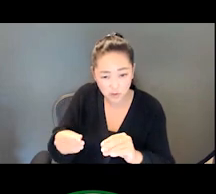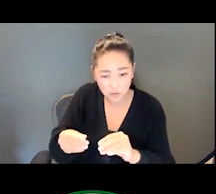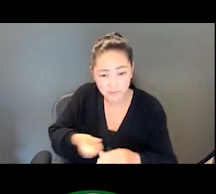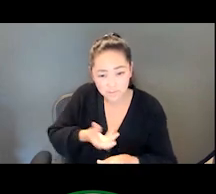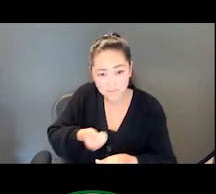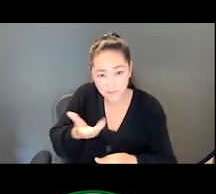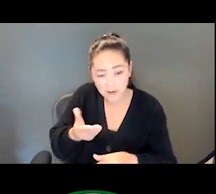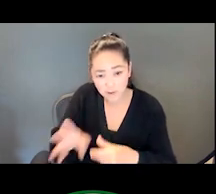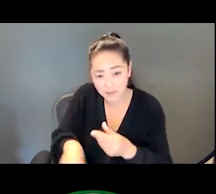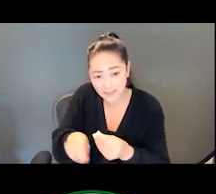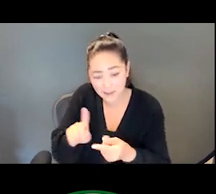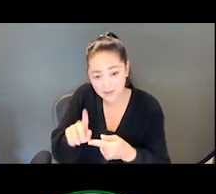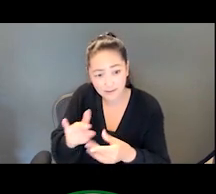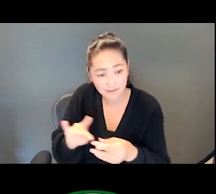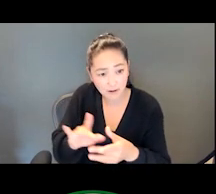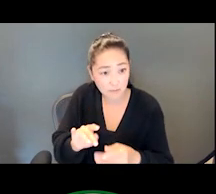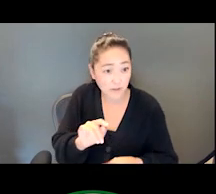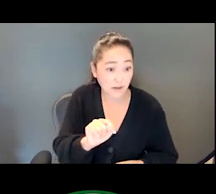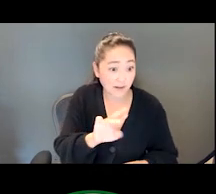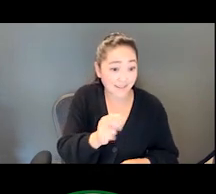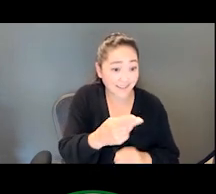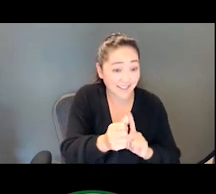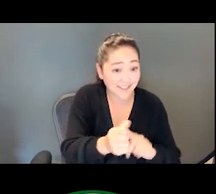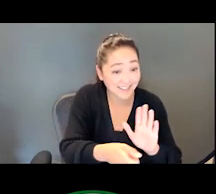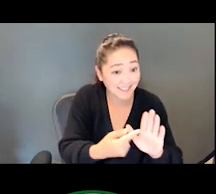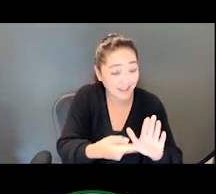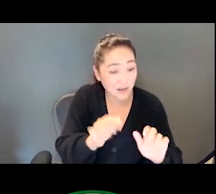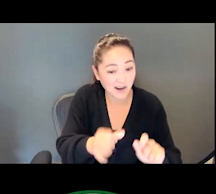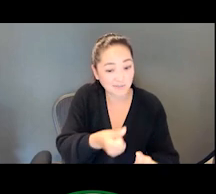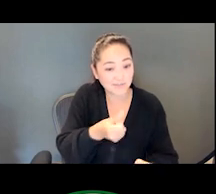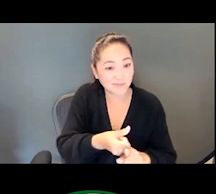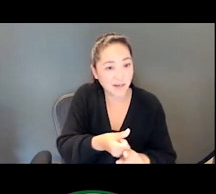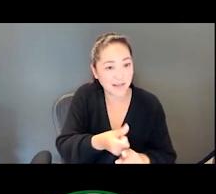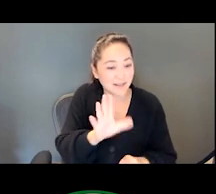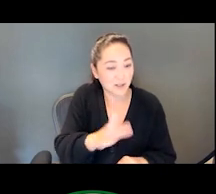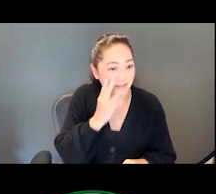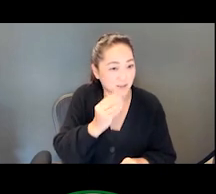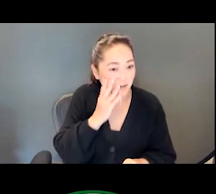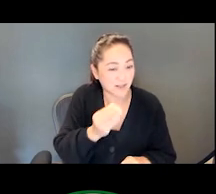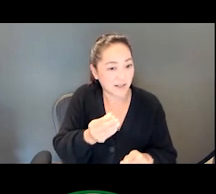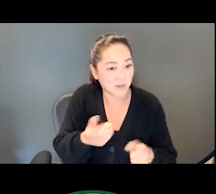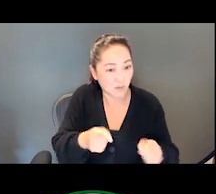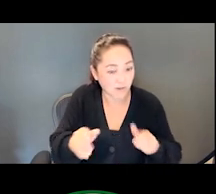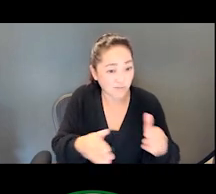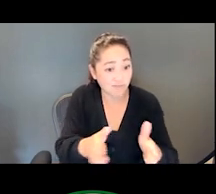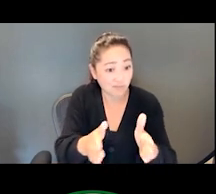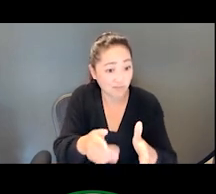Hi everyone. Well, I'll just start by saying that I'm, white, woman with very short dark